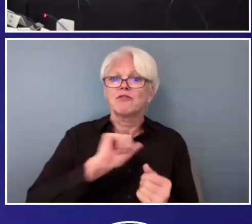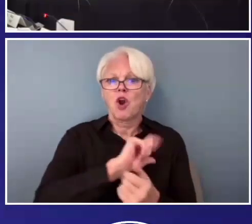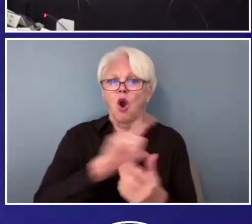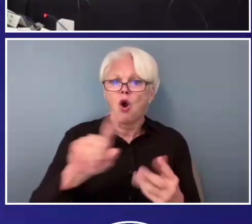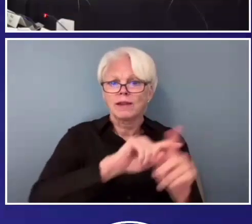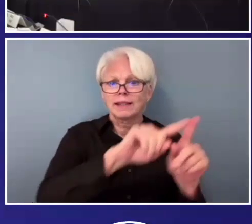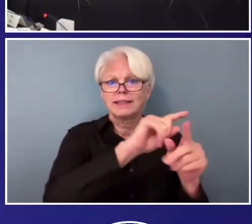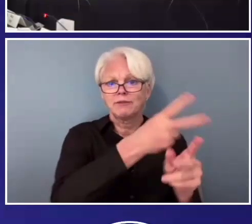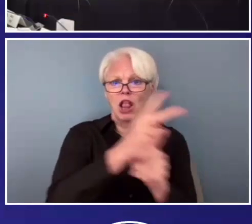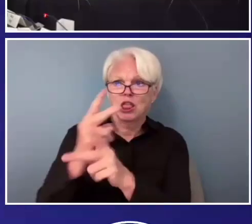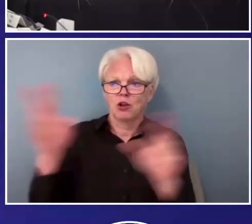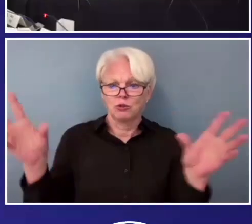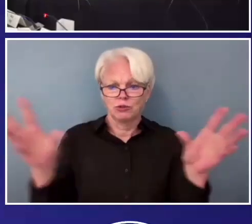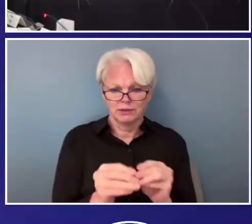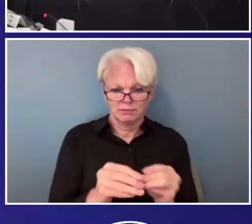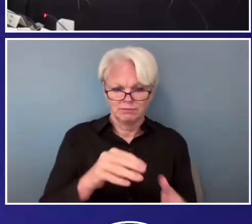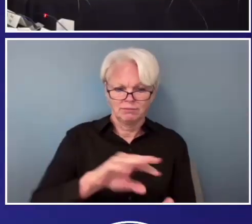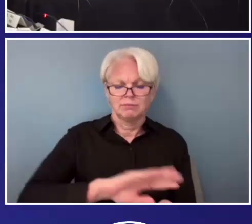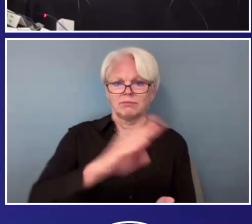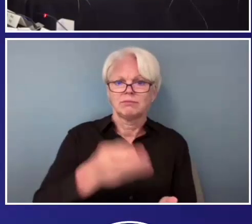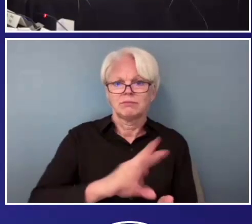So, Jeff?